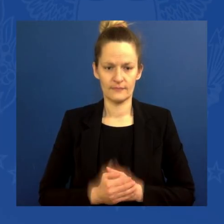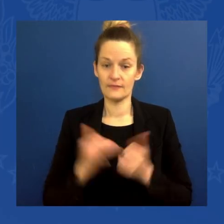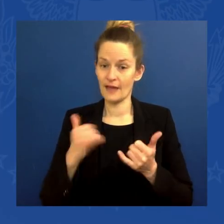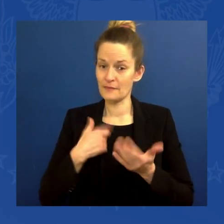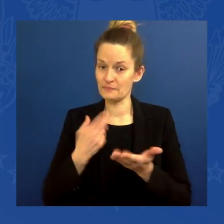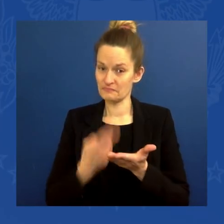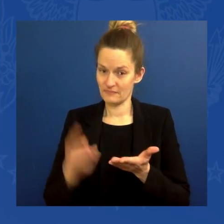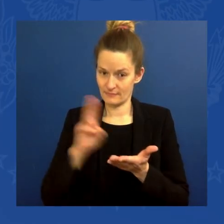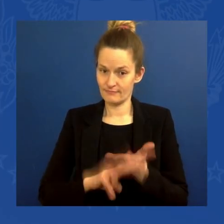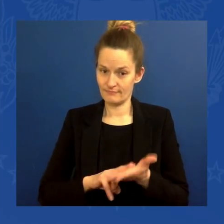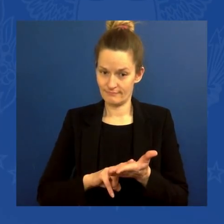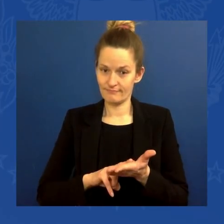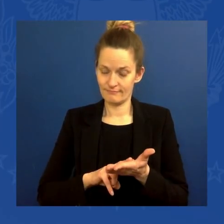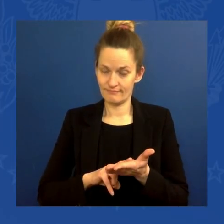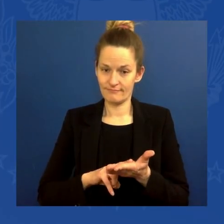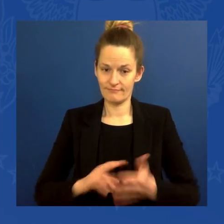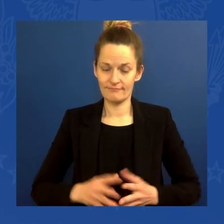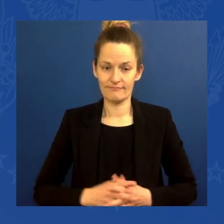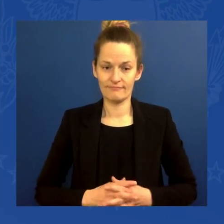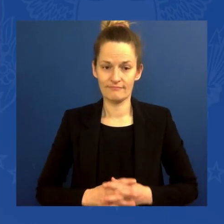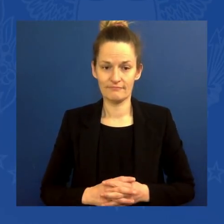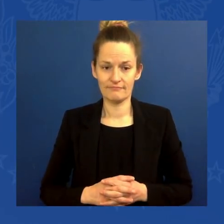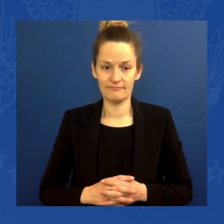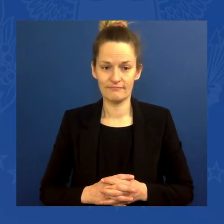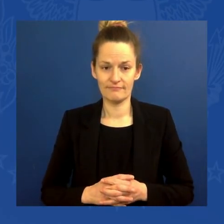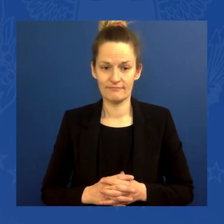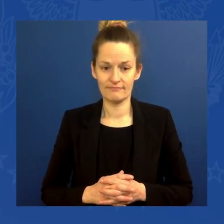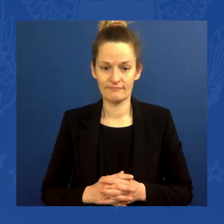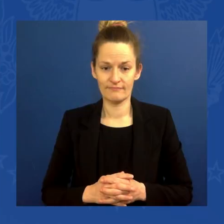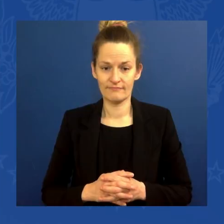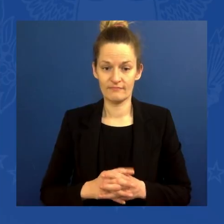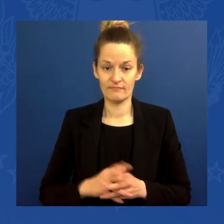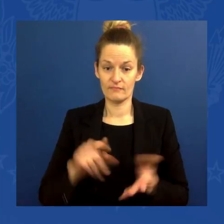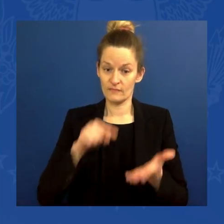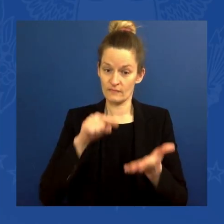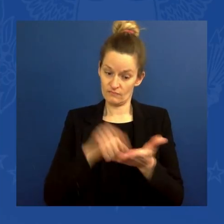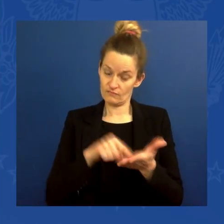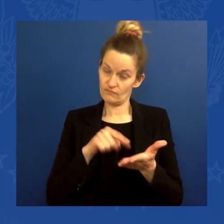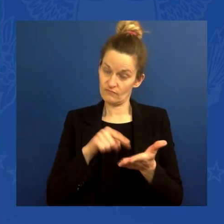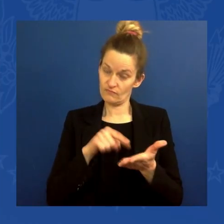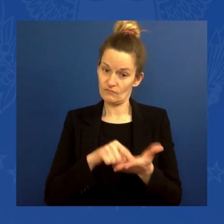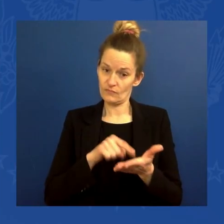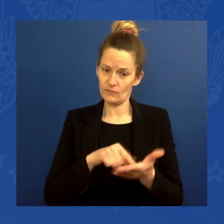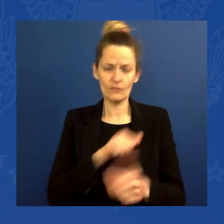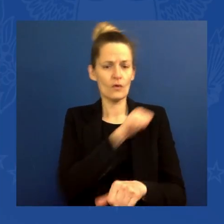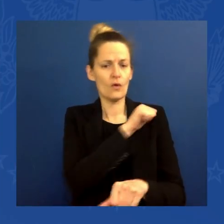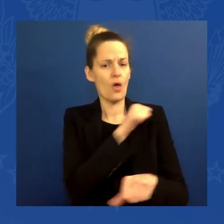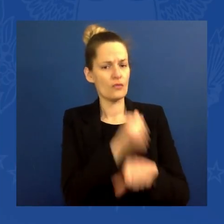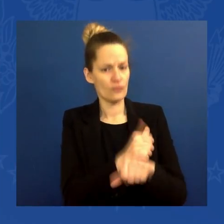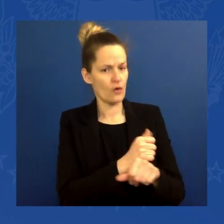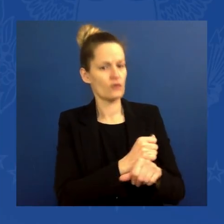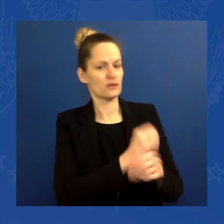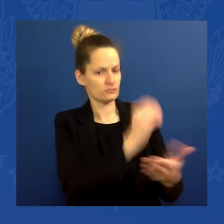Under Section 506(a)(1) of the Foreign Assistance Act of 1961. Translated into plain English: